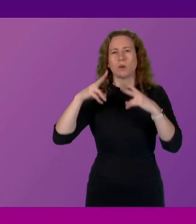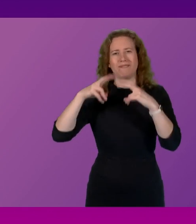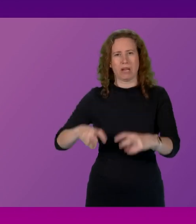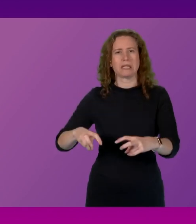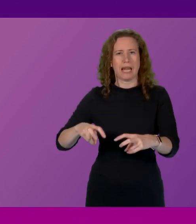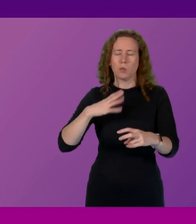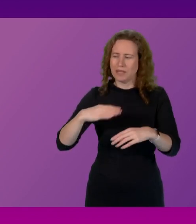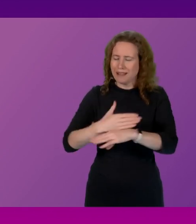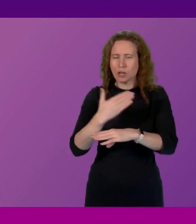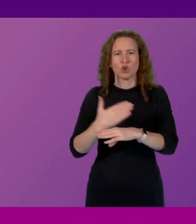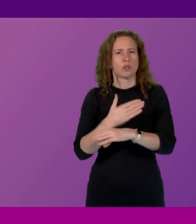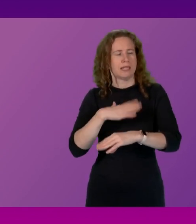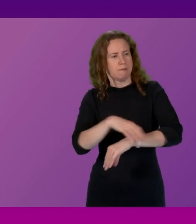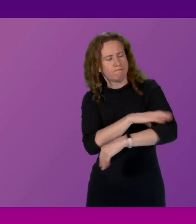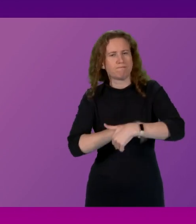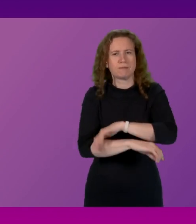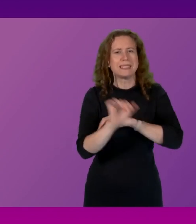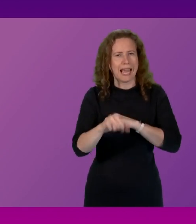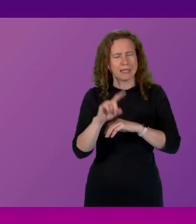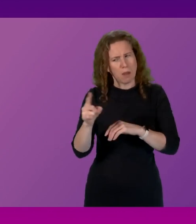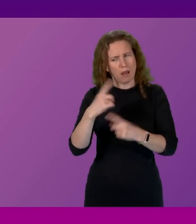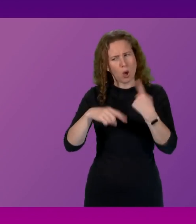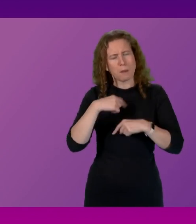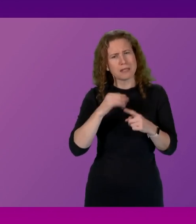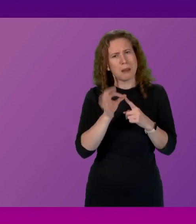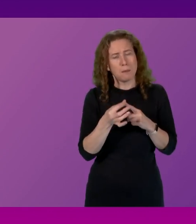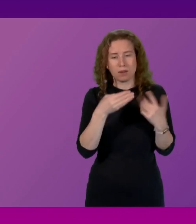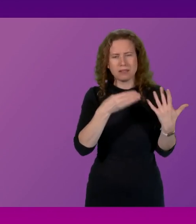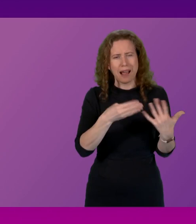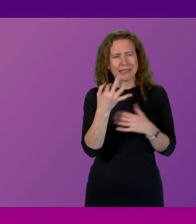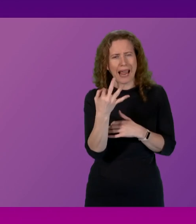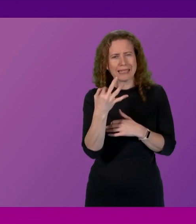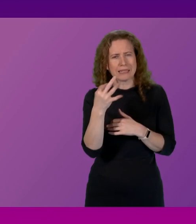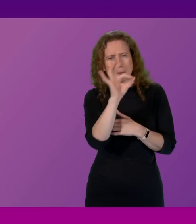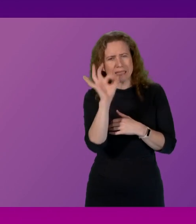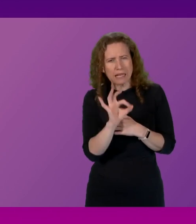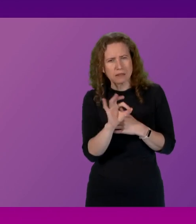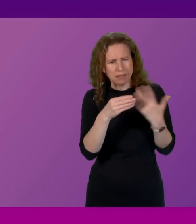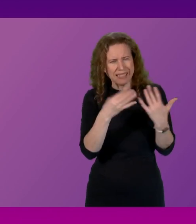must be taken, but I return to the point that 98 per cent of bathing waters currently achieve